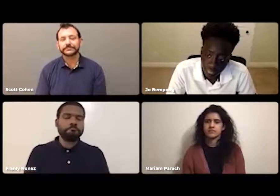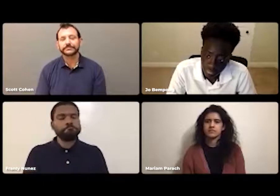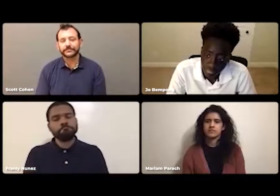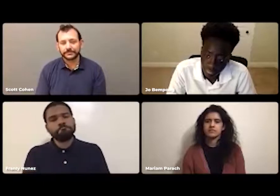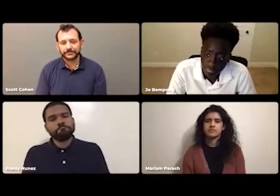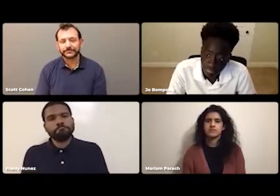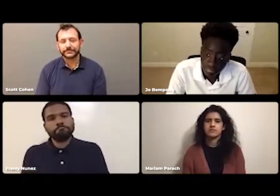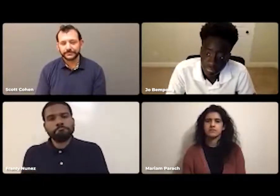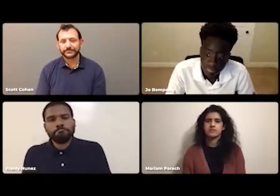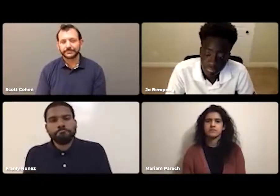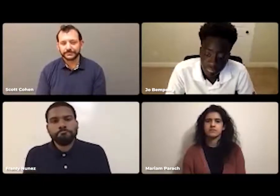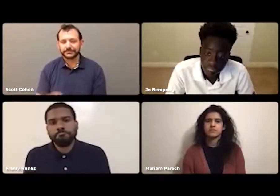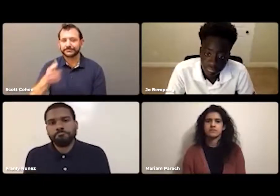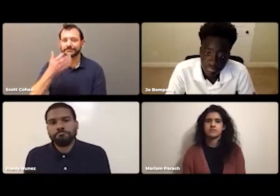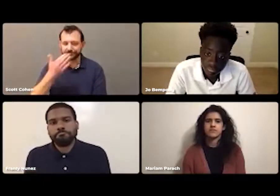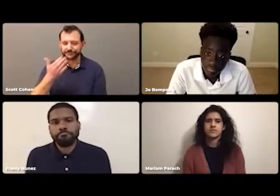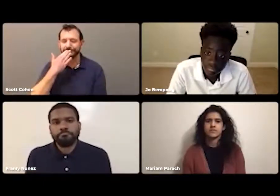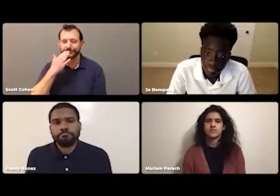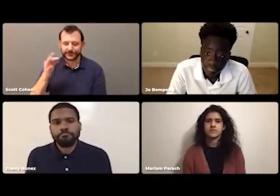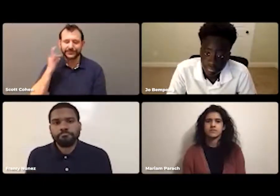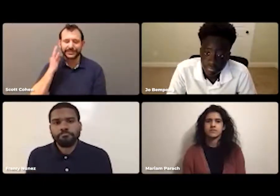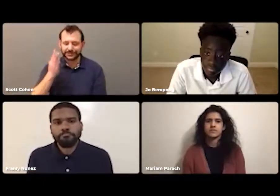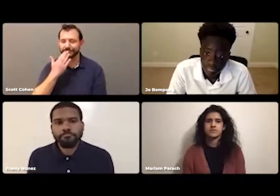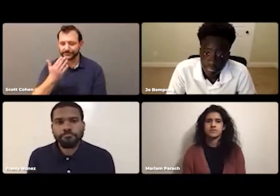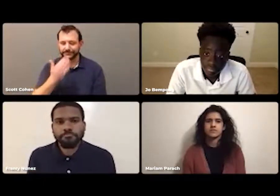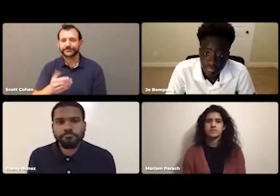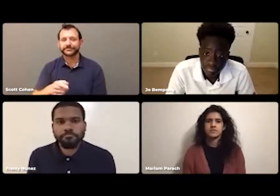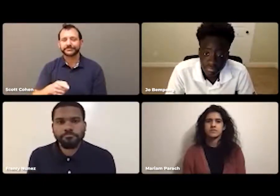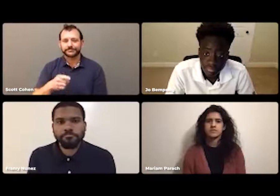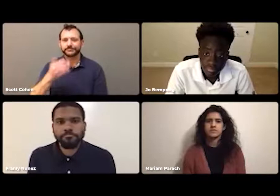It prepares you to be in STEM.